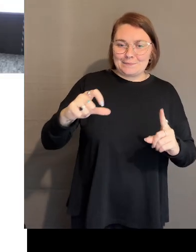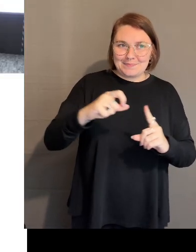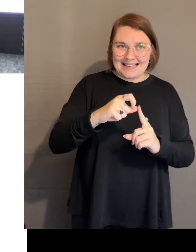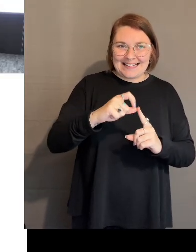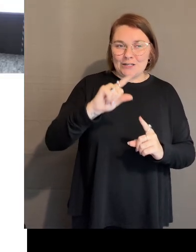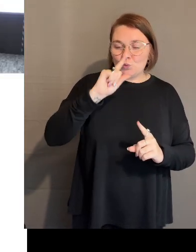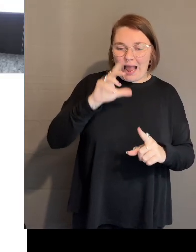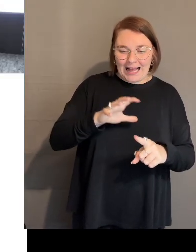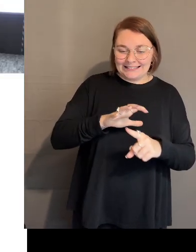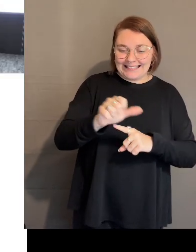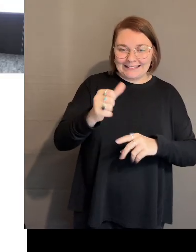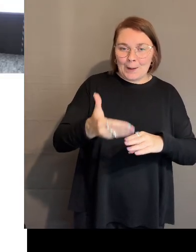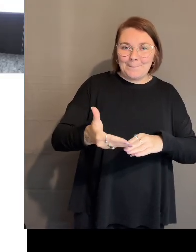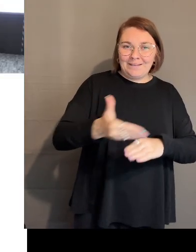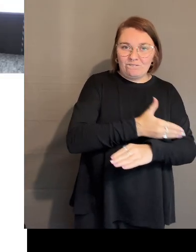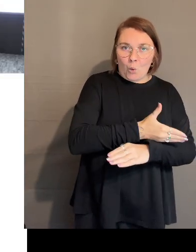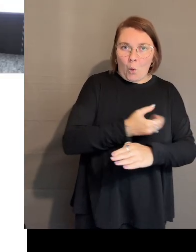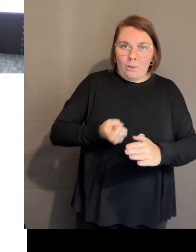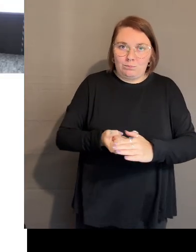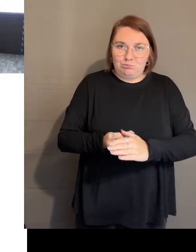CP cannot be detected before birth.